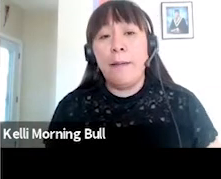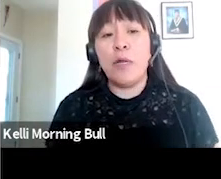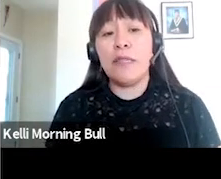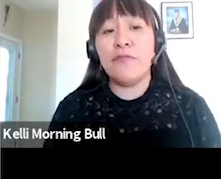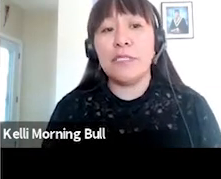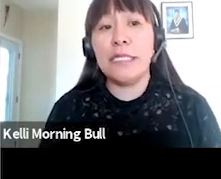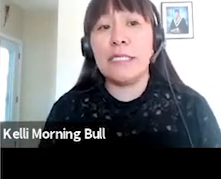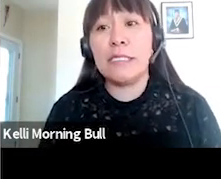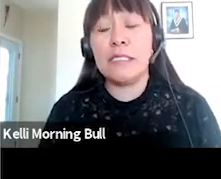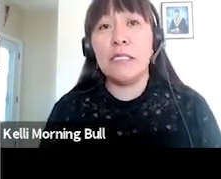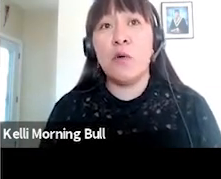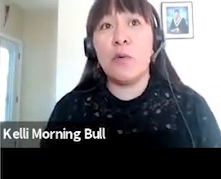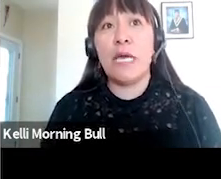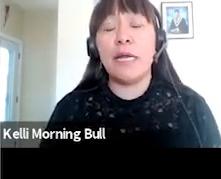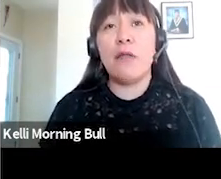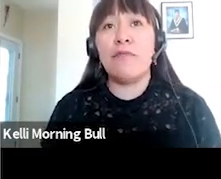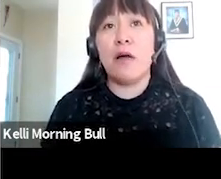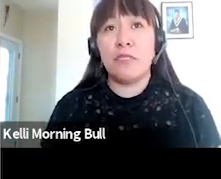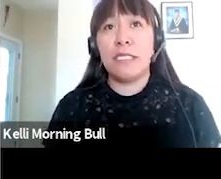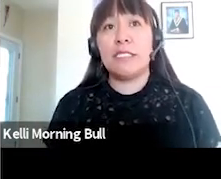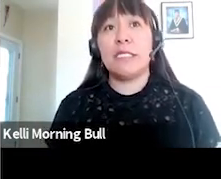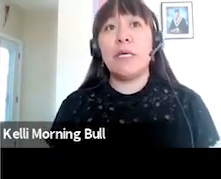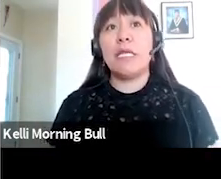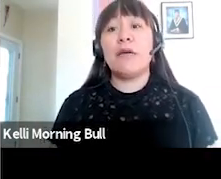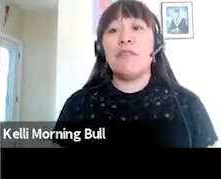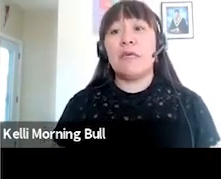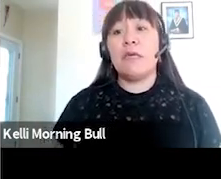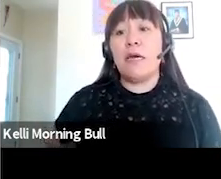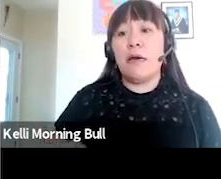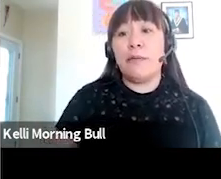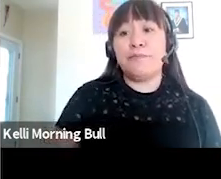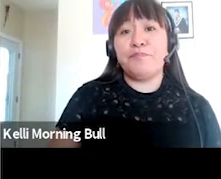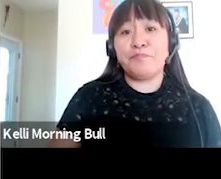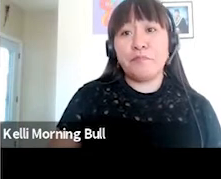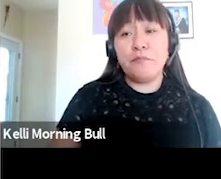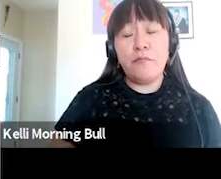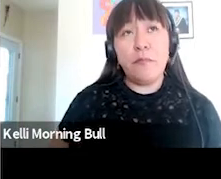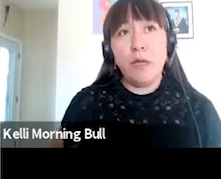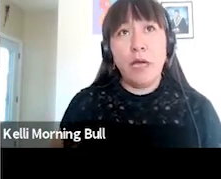One of the first things you know we had a lot of conversations at the beginning of the, at the